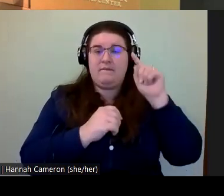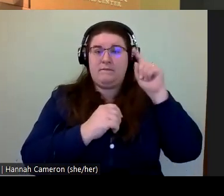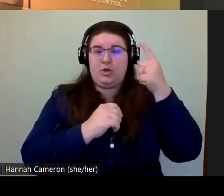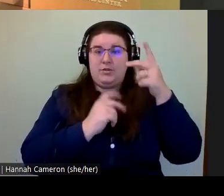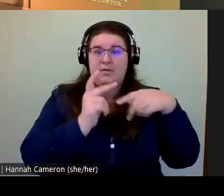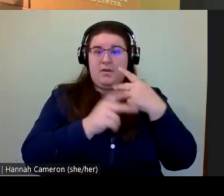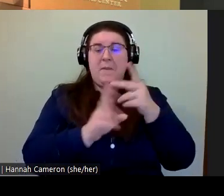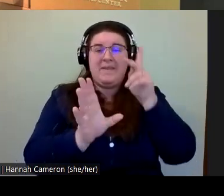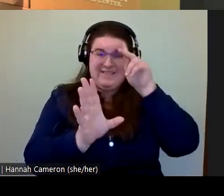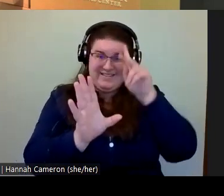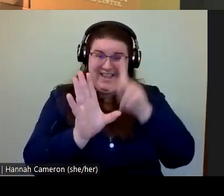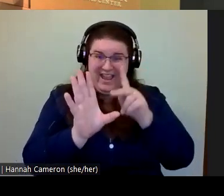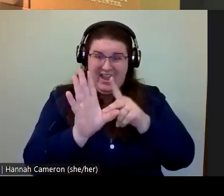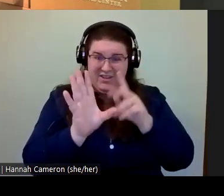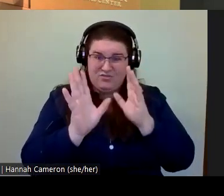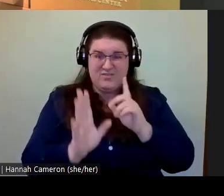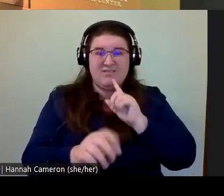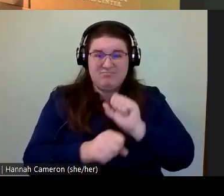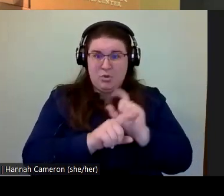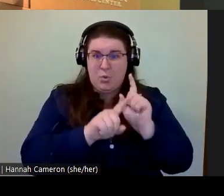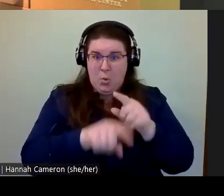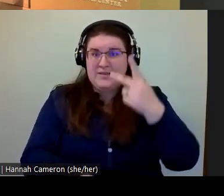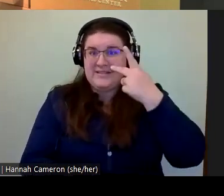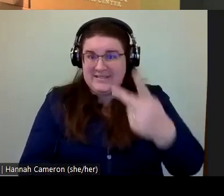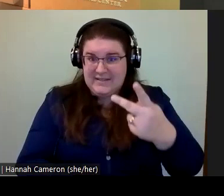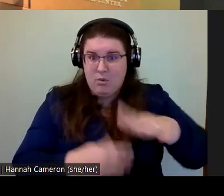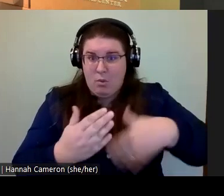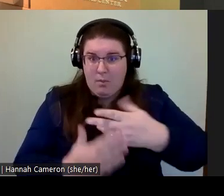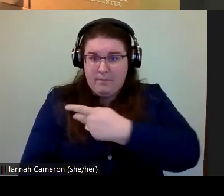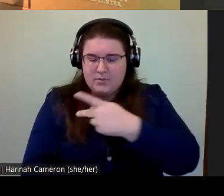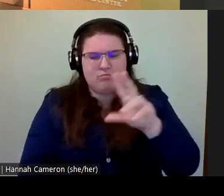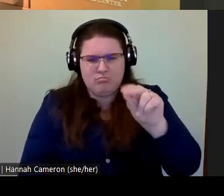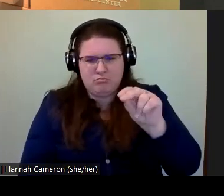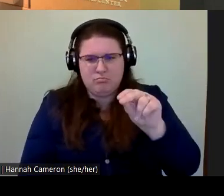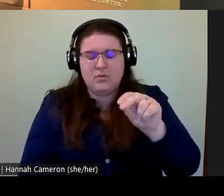the patients here we felt like the psychiatrist needed to see everybody at least one time just